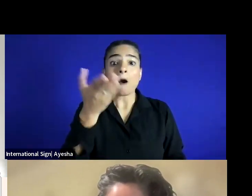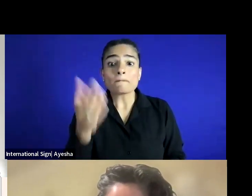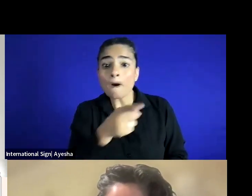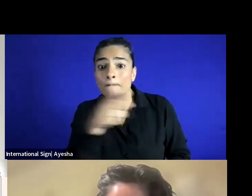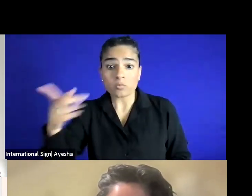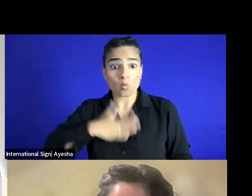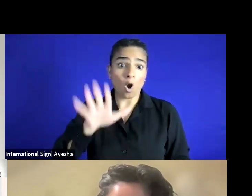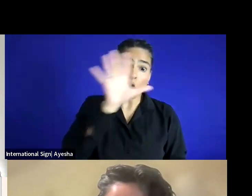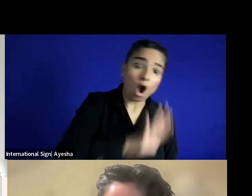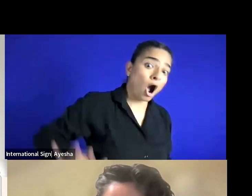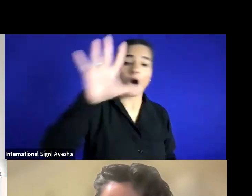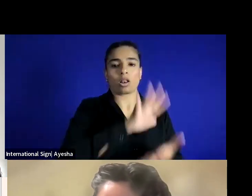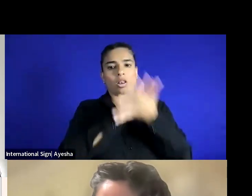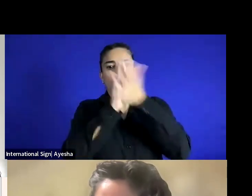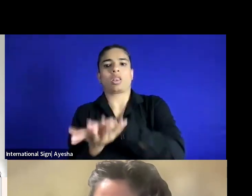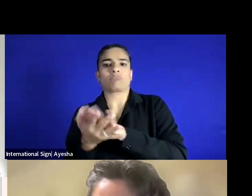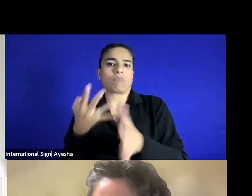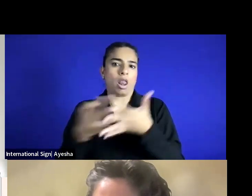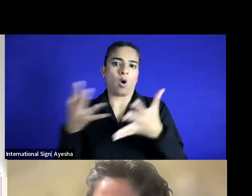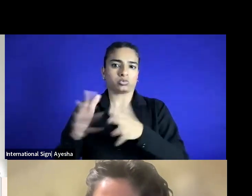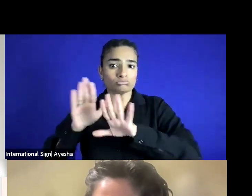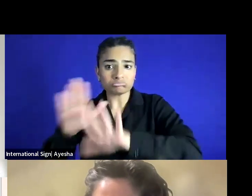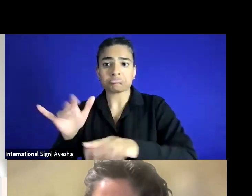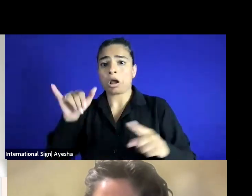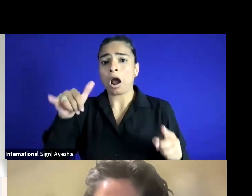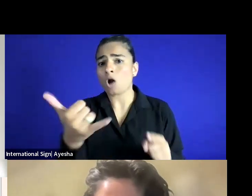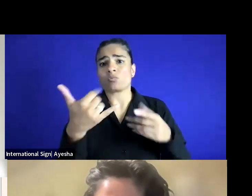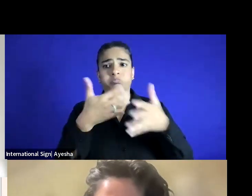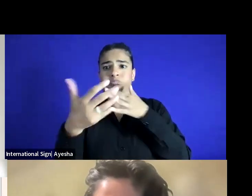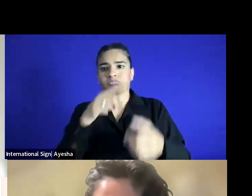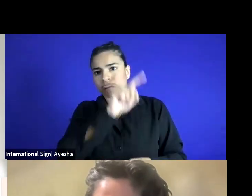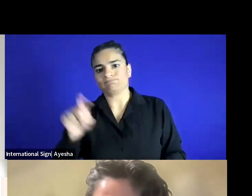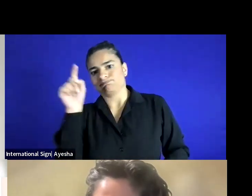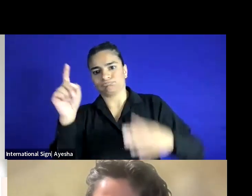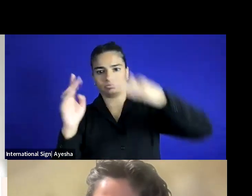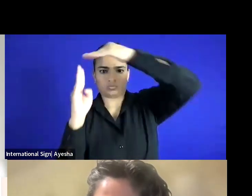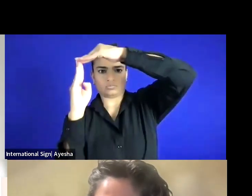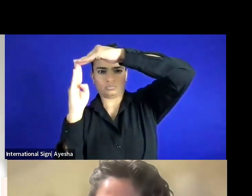all you need to do is come to the top navigation bar here next to the, time icon.